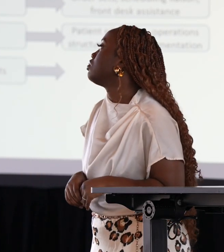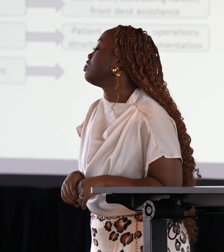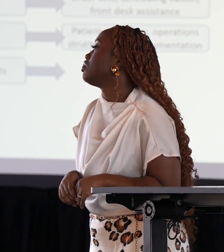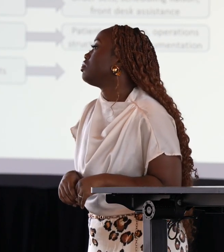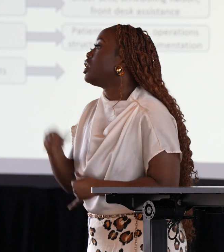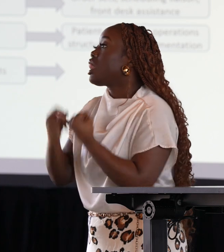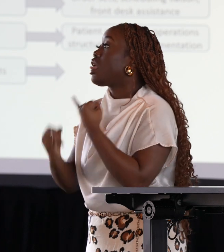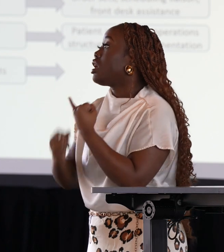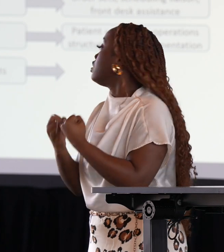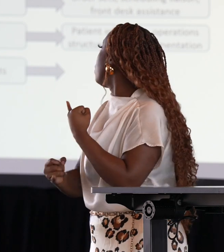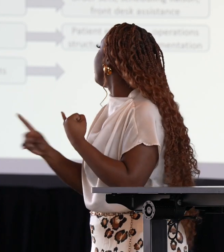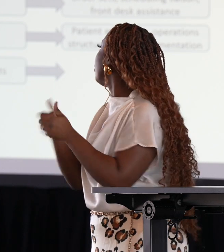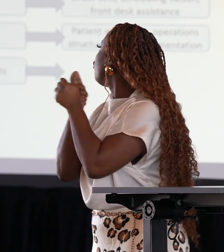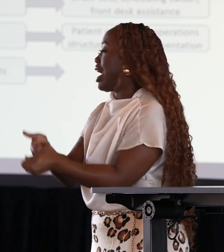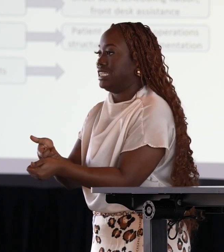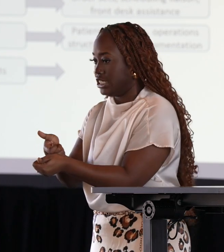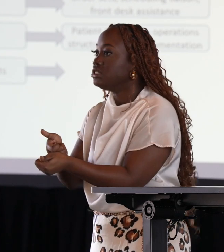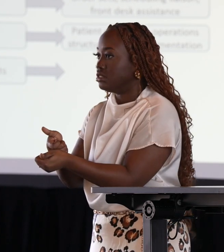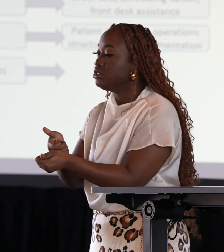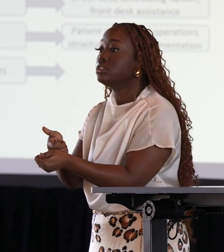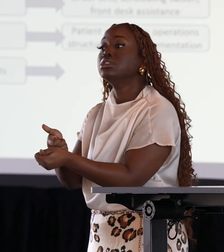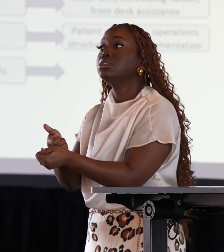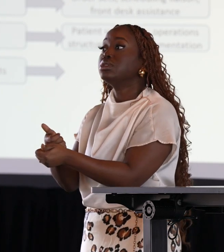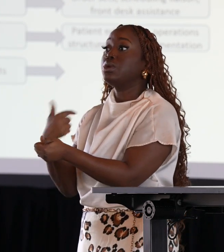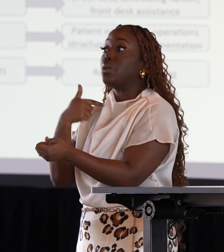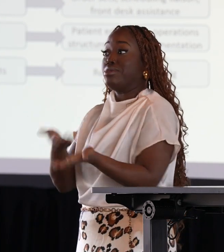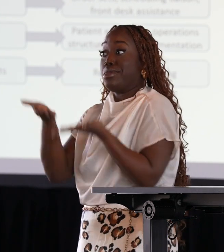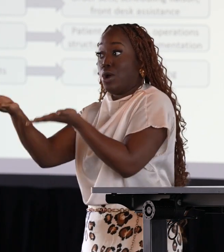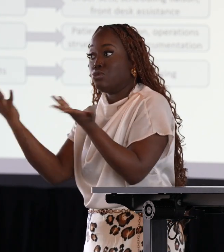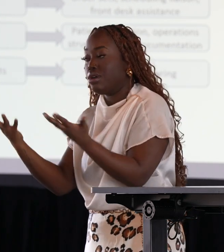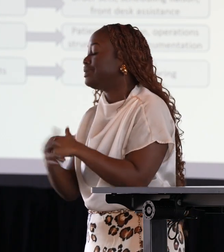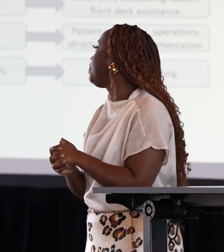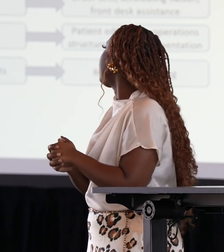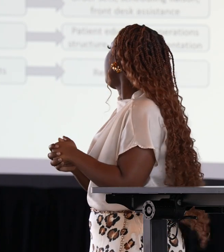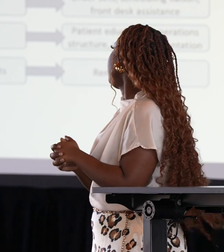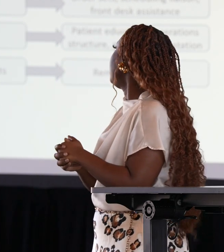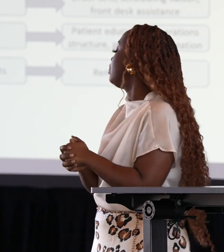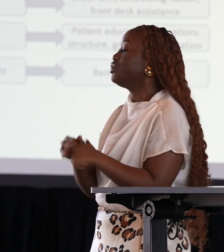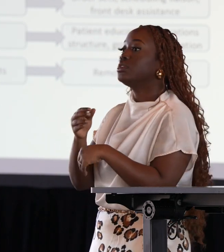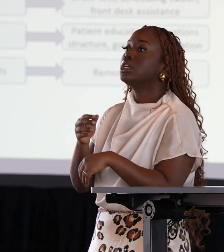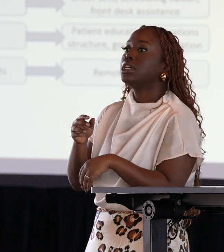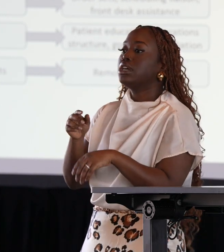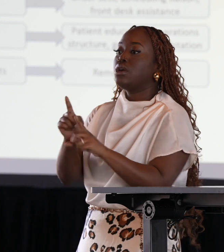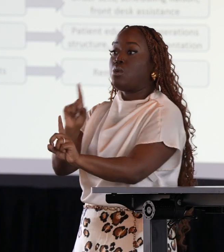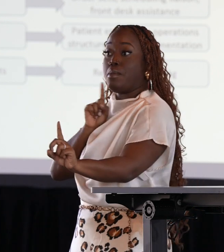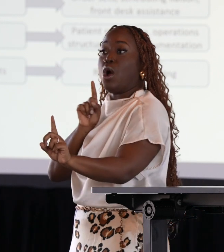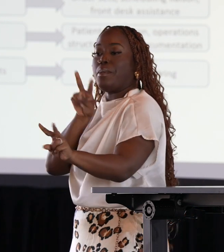last one is tracking. So what we're posing here is remote monitoring can be a good tool. We heard this talk yesterday